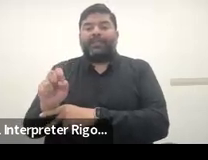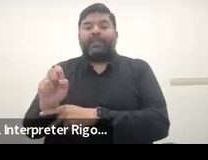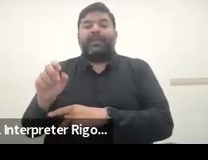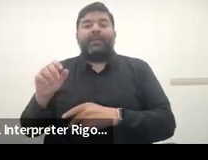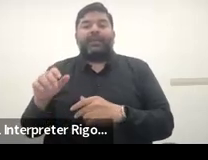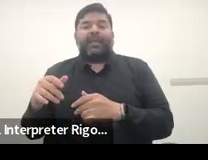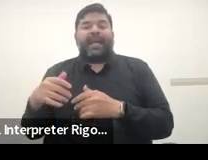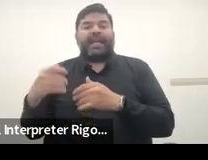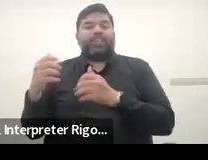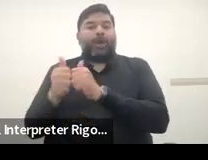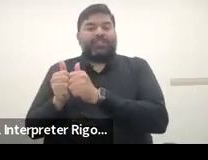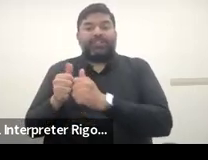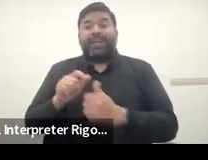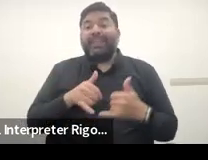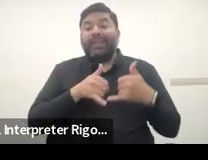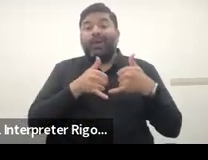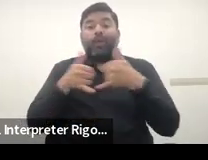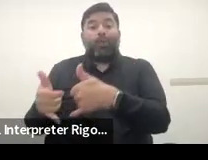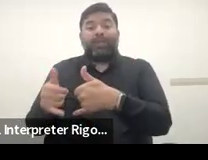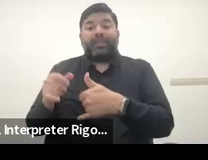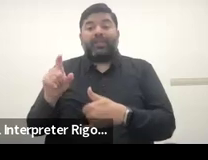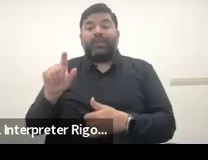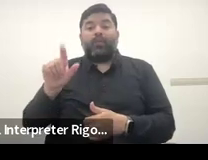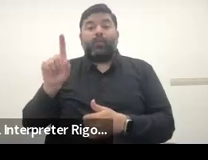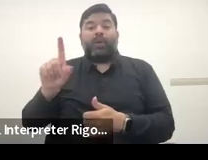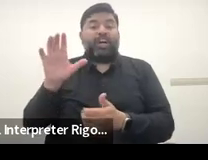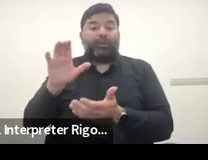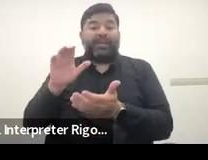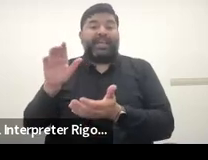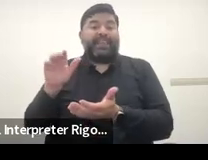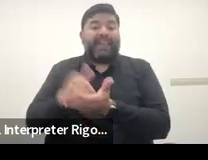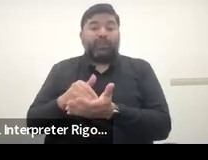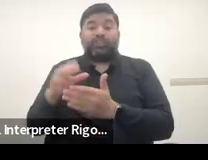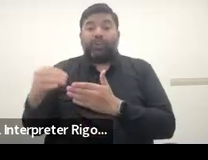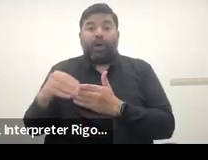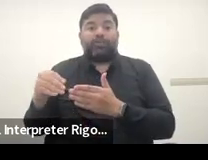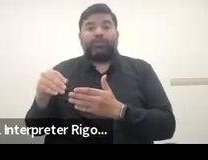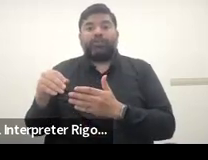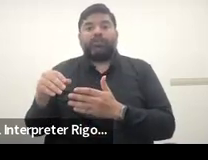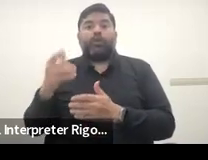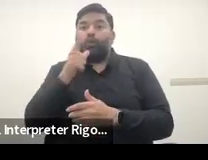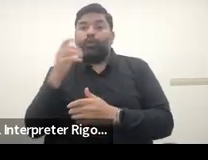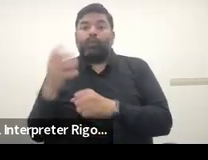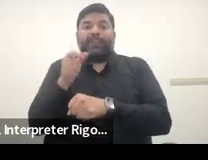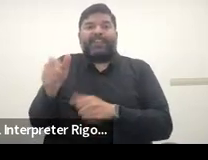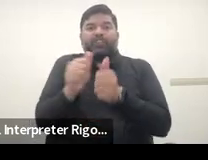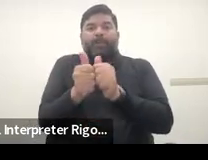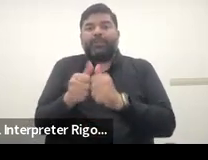to the winner of this challenge, so substantially more dots in this area in a short period of time